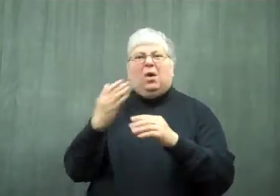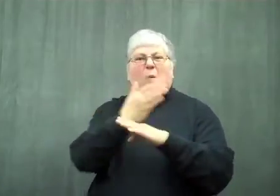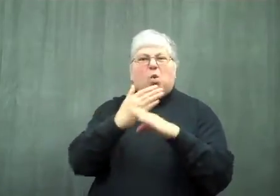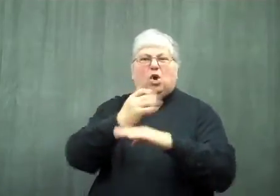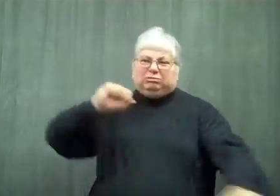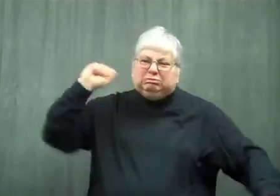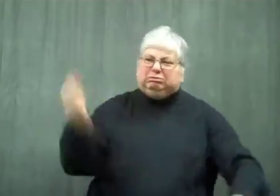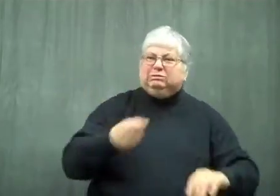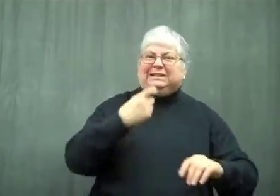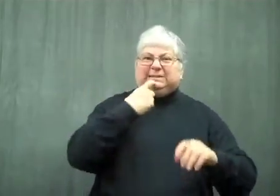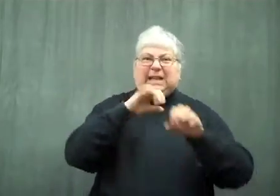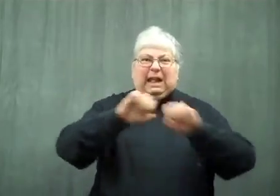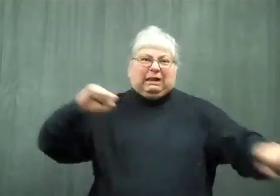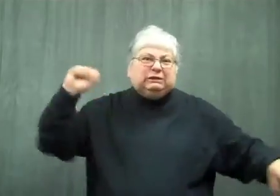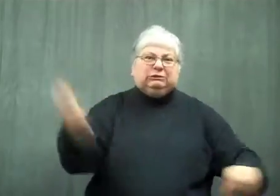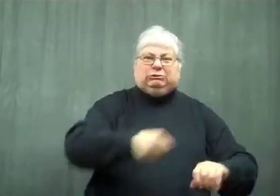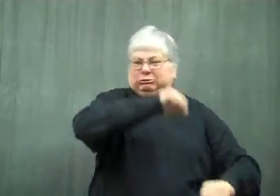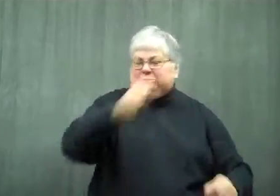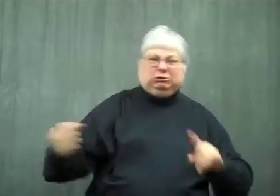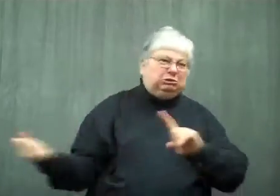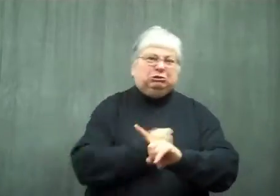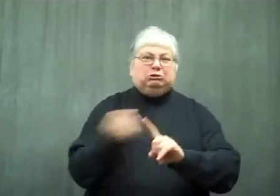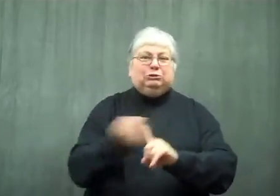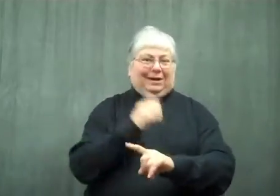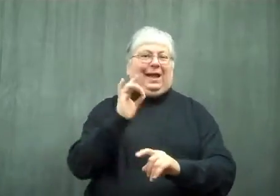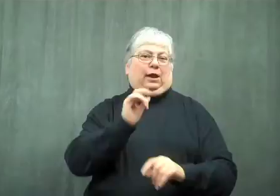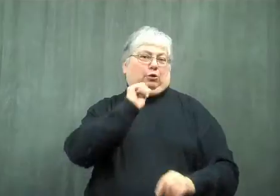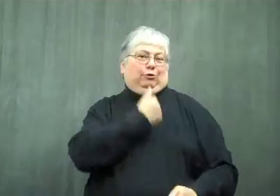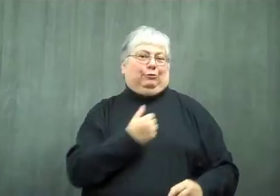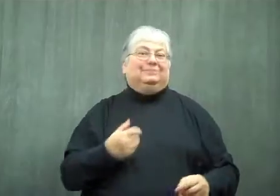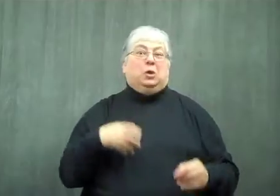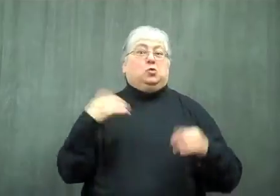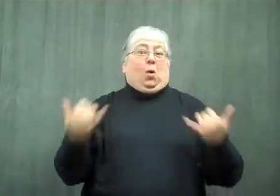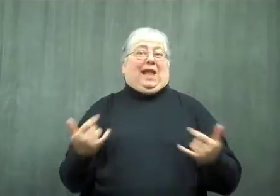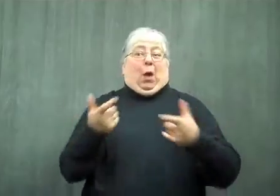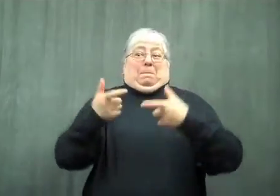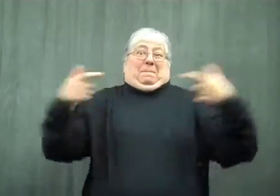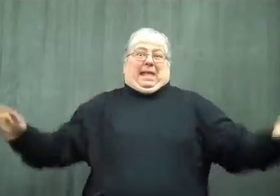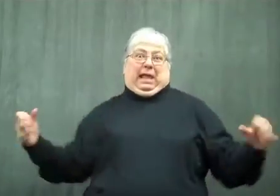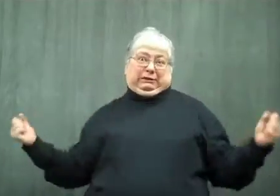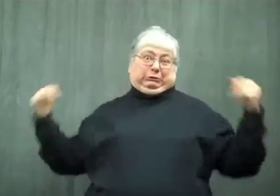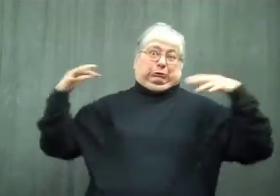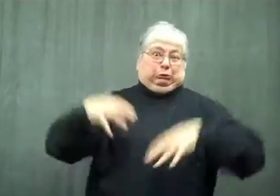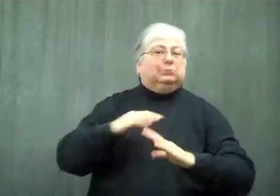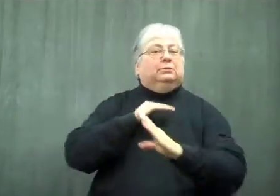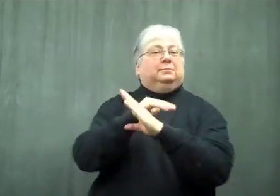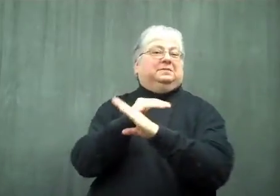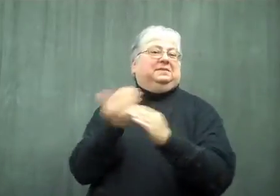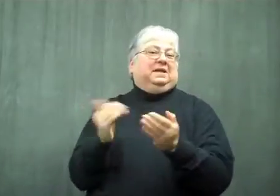beating them with wooden clubs and steel bars, injuring eight. So now there was a larger crowd to prevent that from happening again.